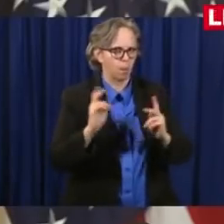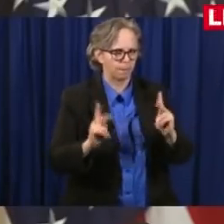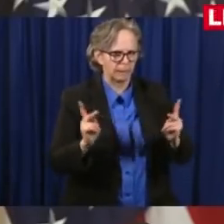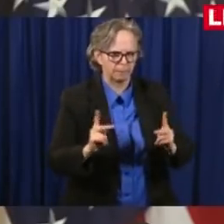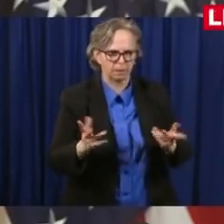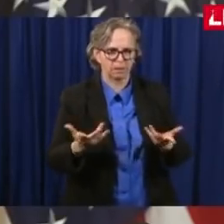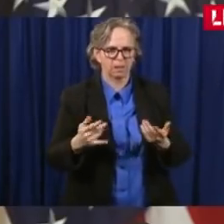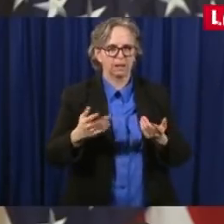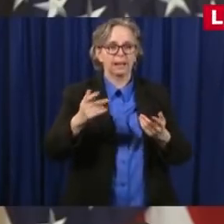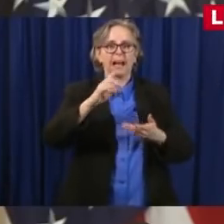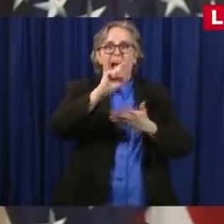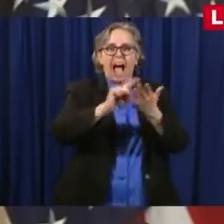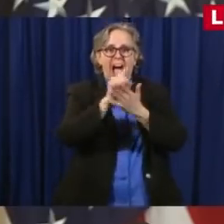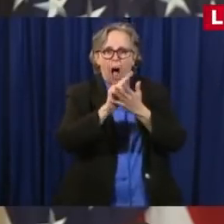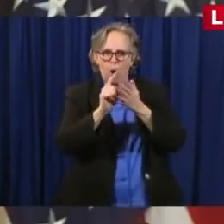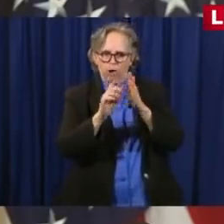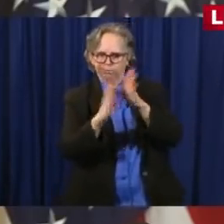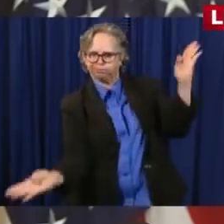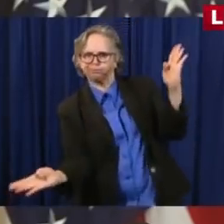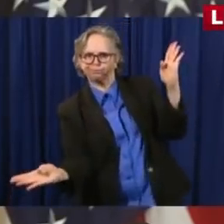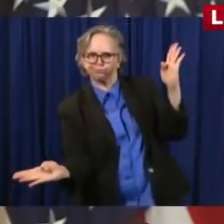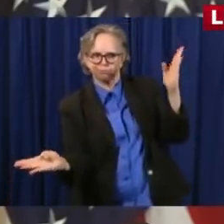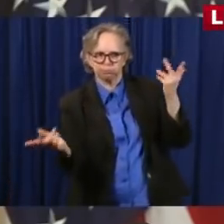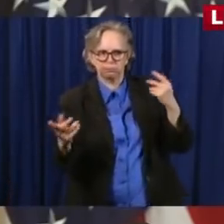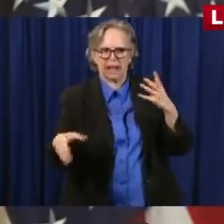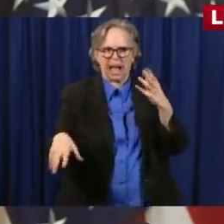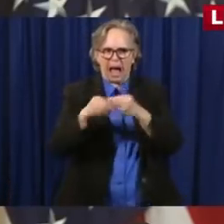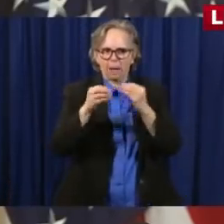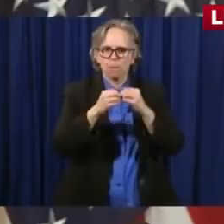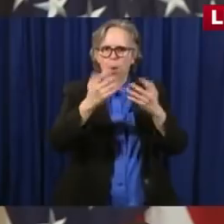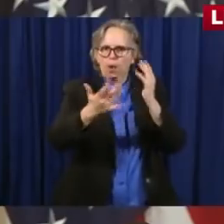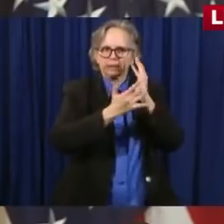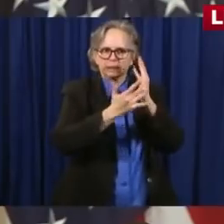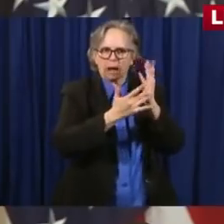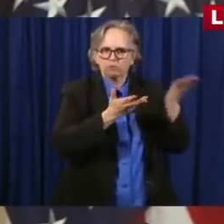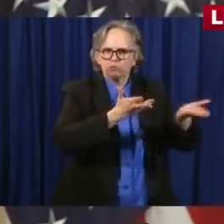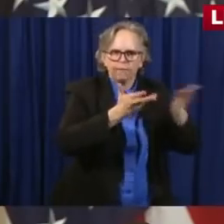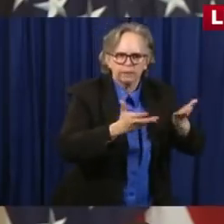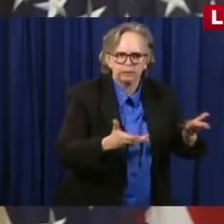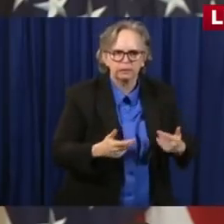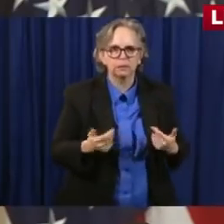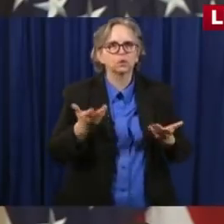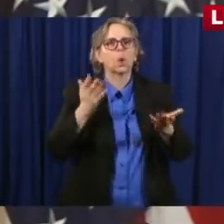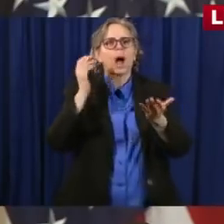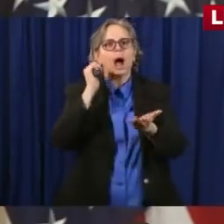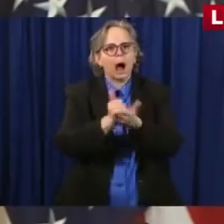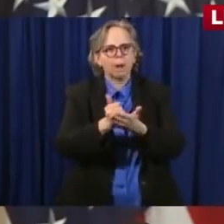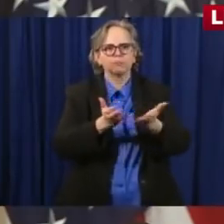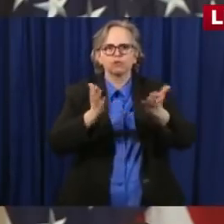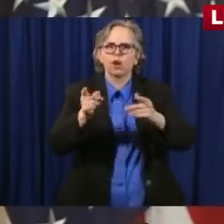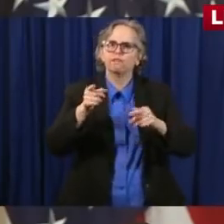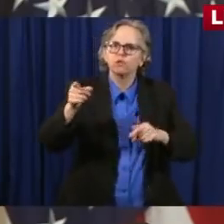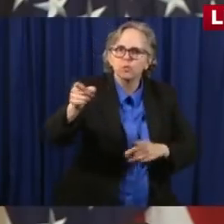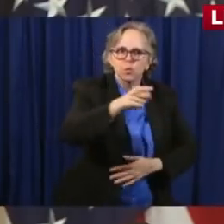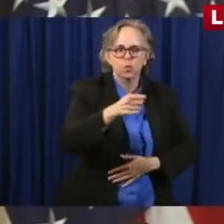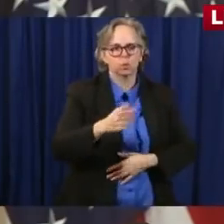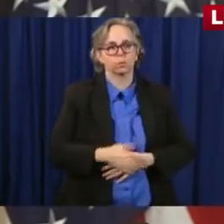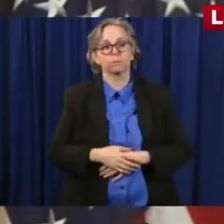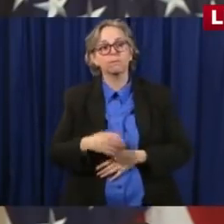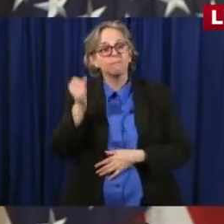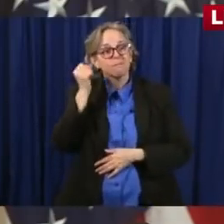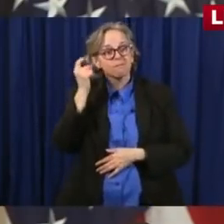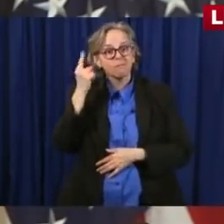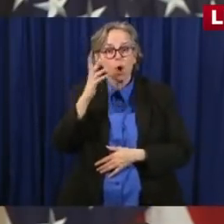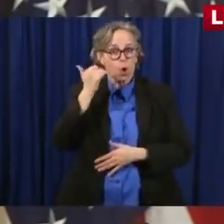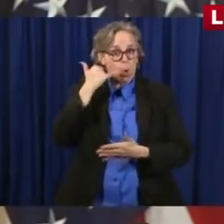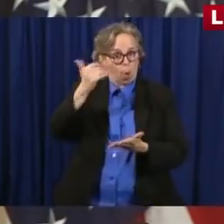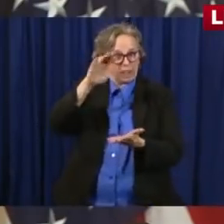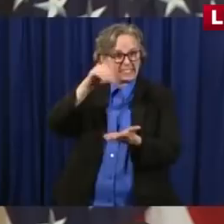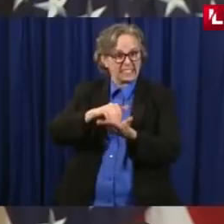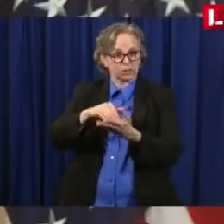WE ARE HIRING MORE PEOPLE, WORKING LONG HOURS, AND ADDING MORE CAPACITY SO THAT WE CAN SERVE YOU AS QUICKLY AS POSSIBLE.